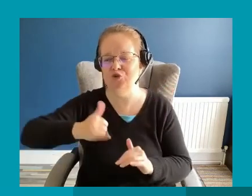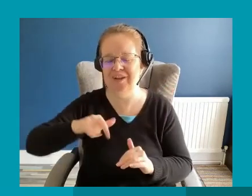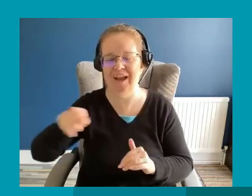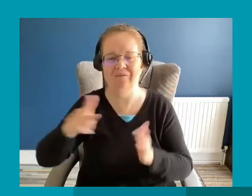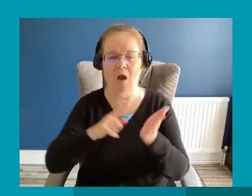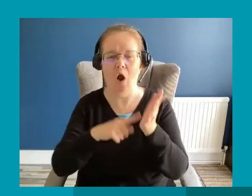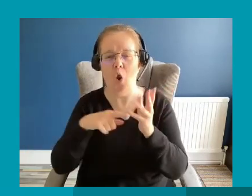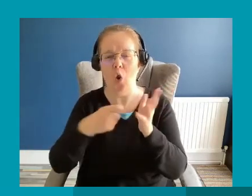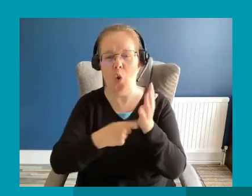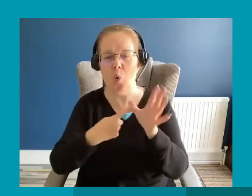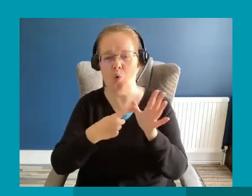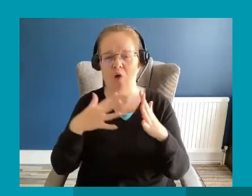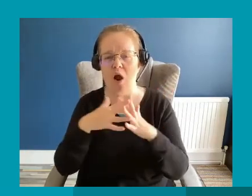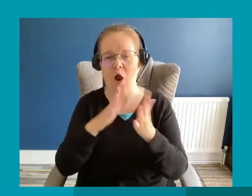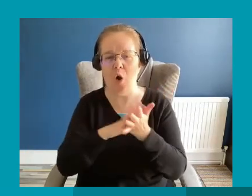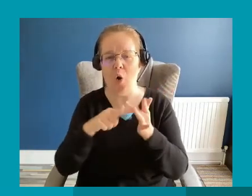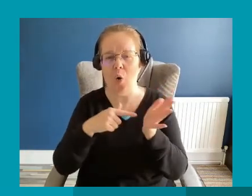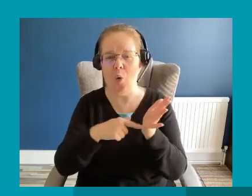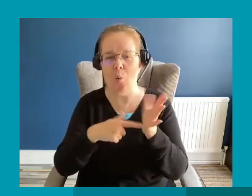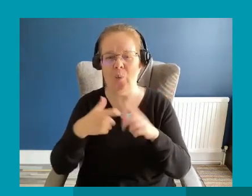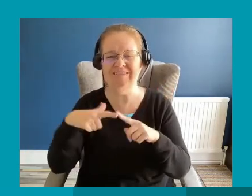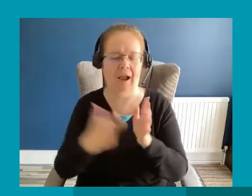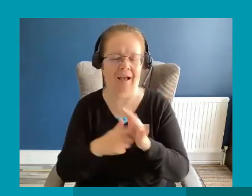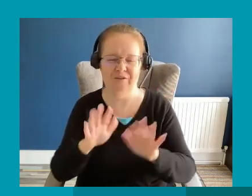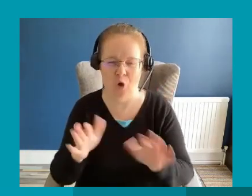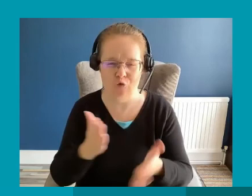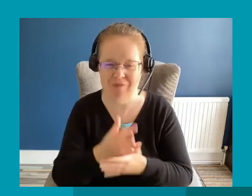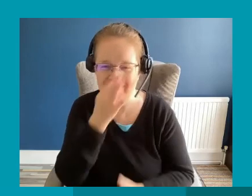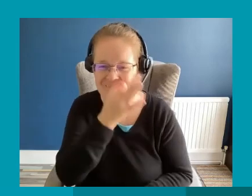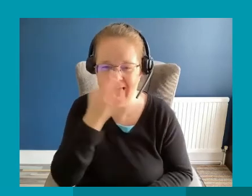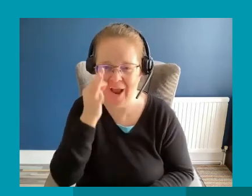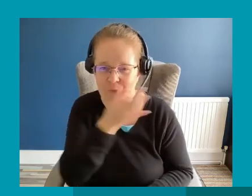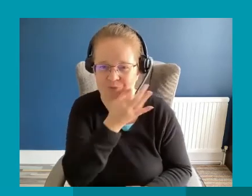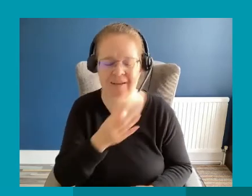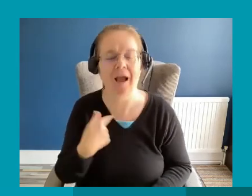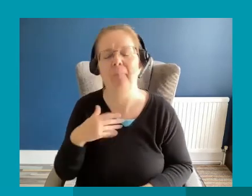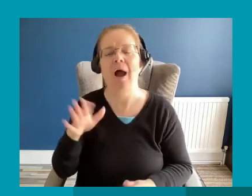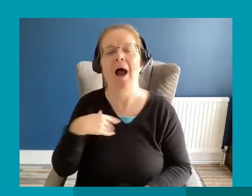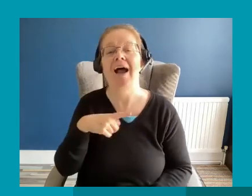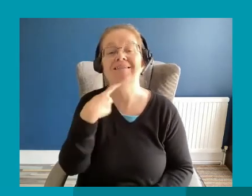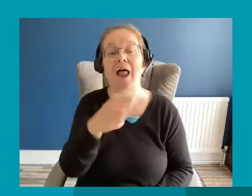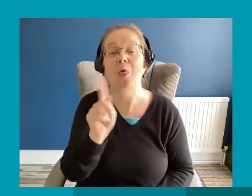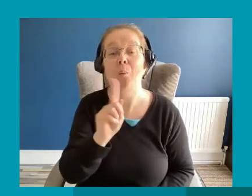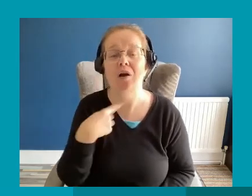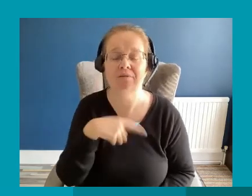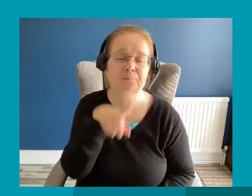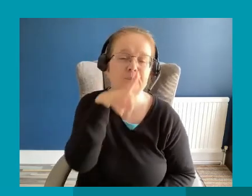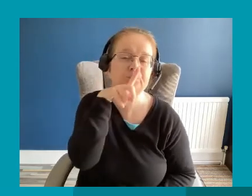but I'm just going to leave a little mystery around that. Why don't you click on the link?